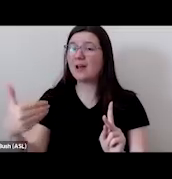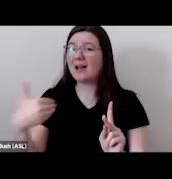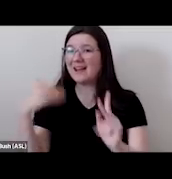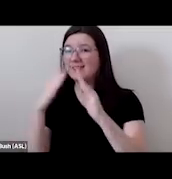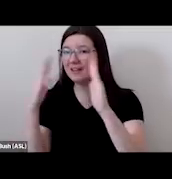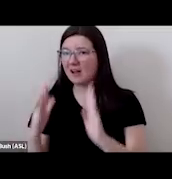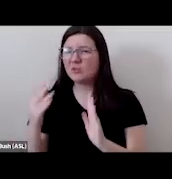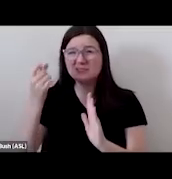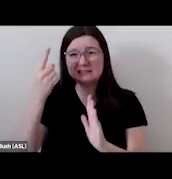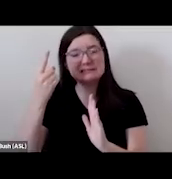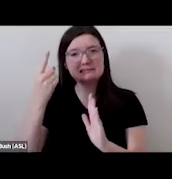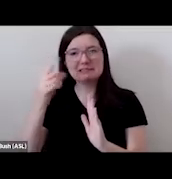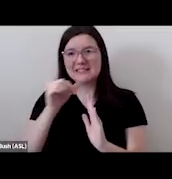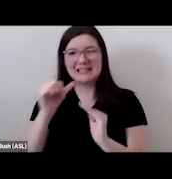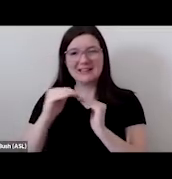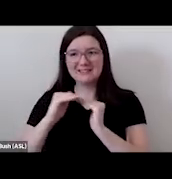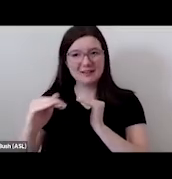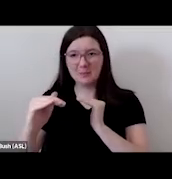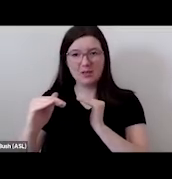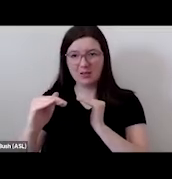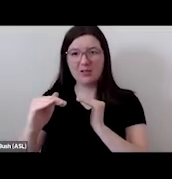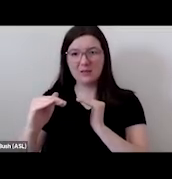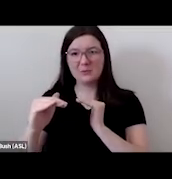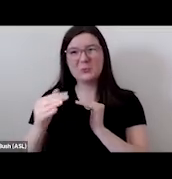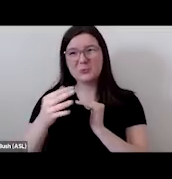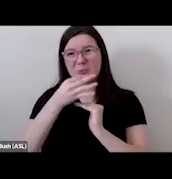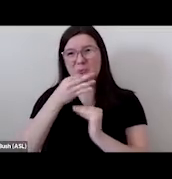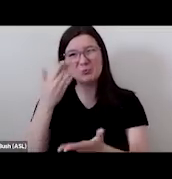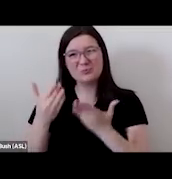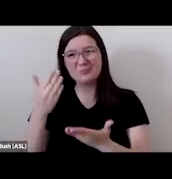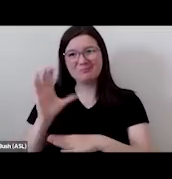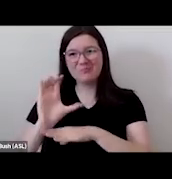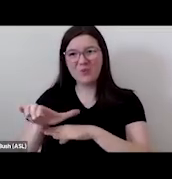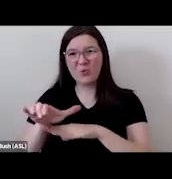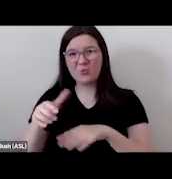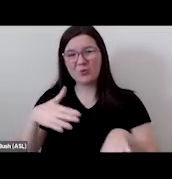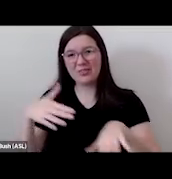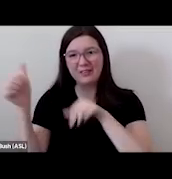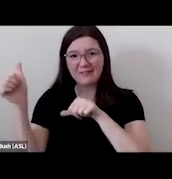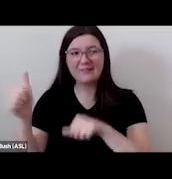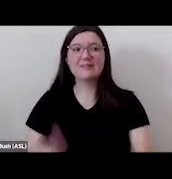to eviction research has shown that 22% of folks are likely of those people close to eviction